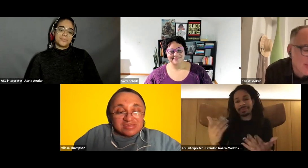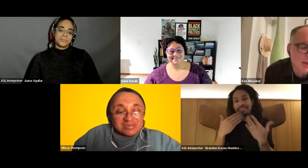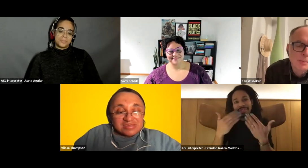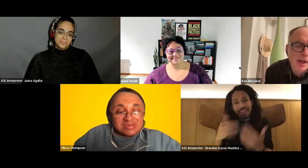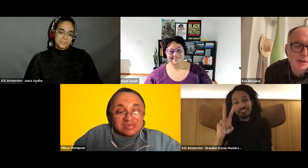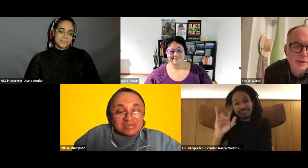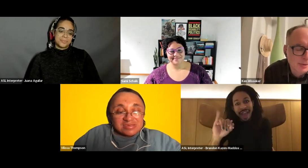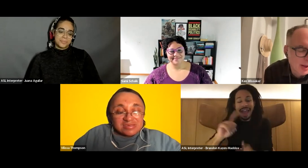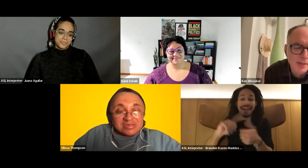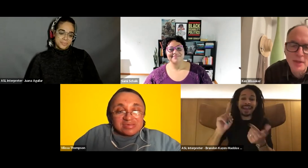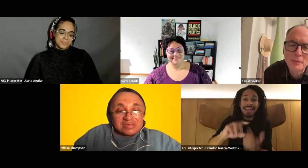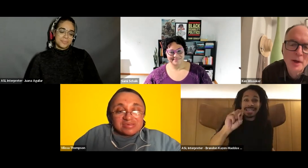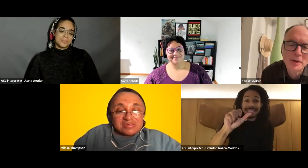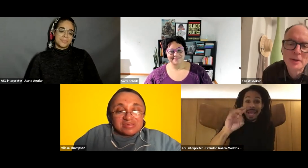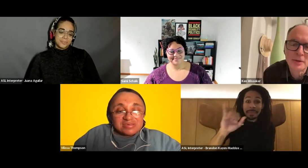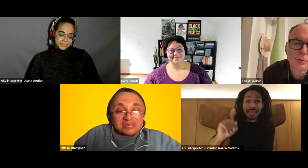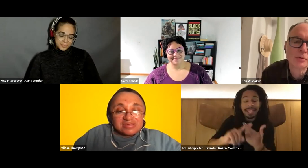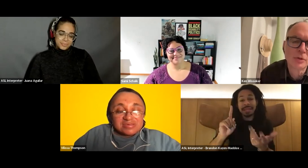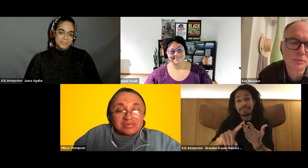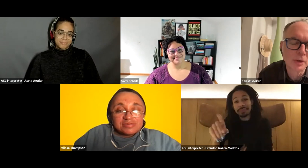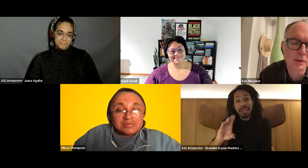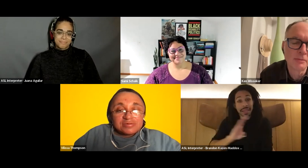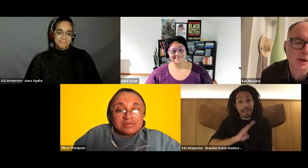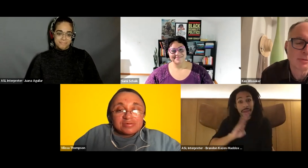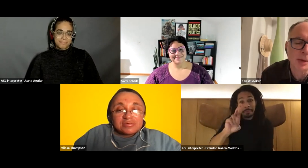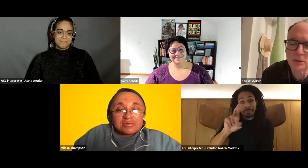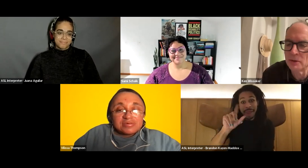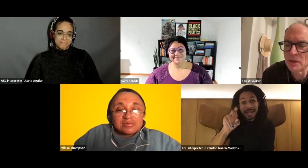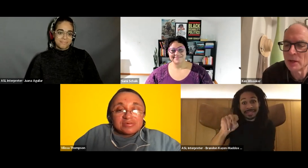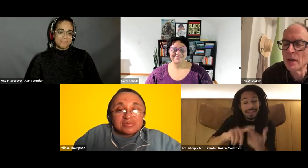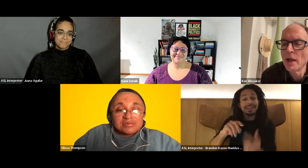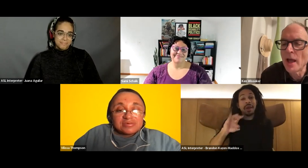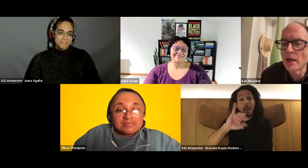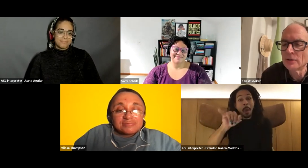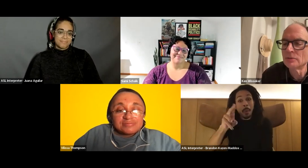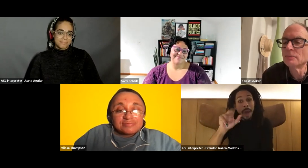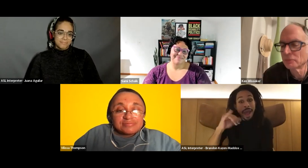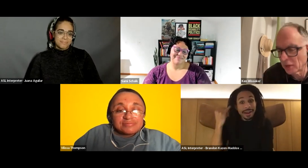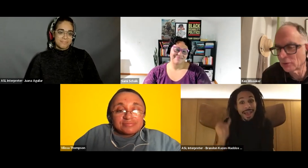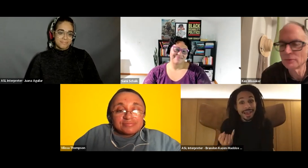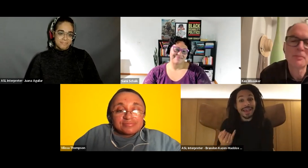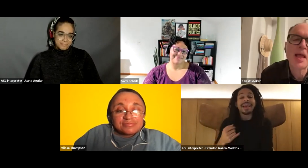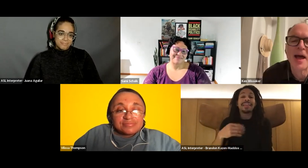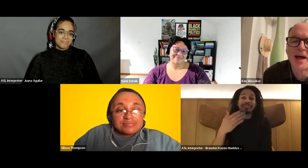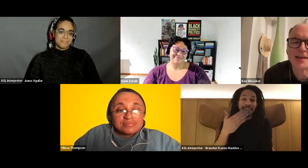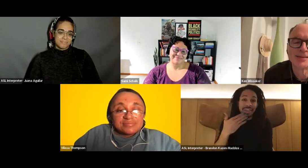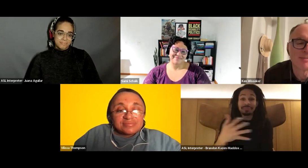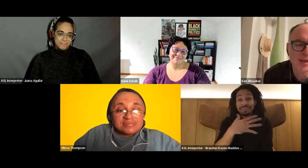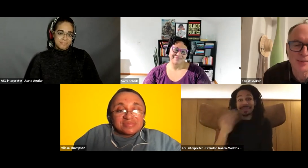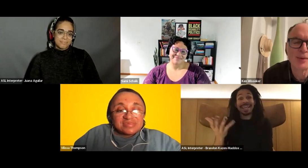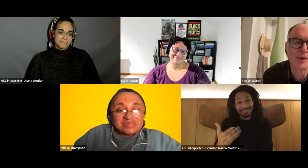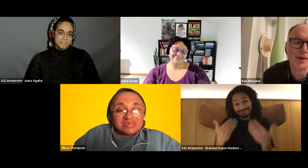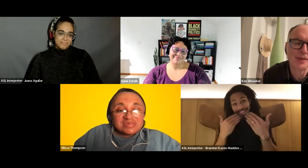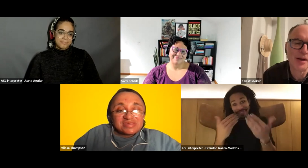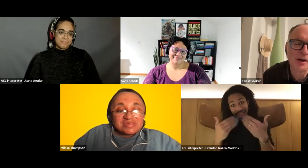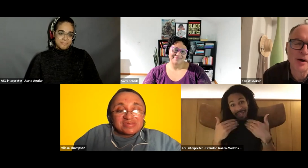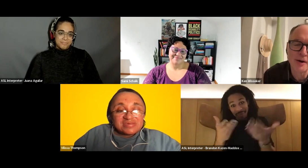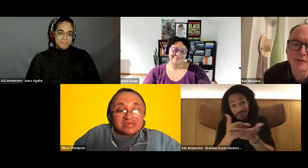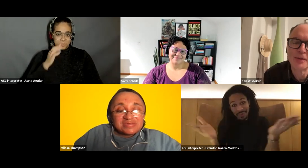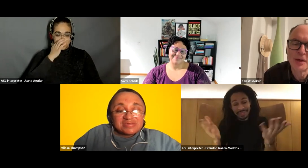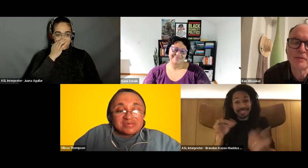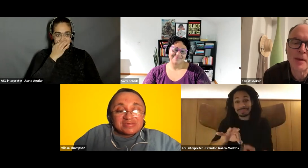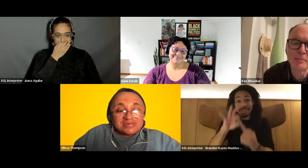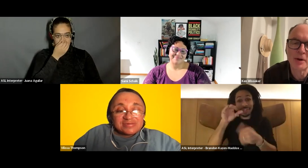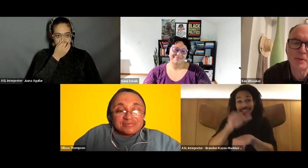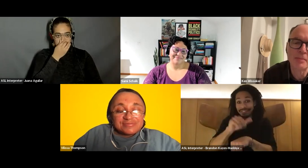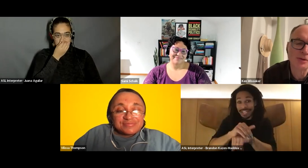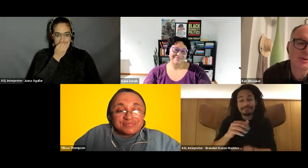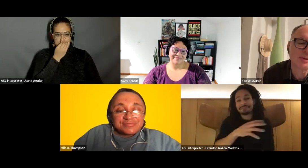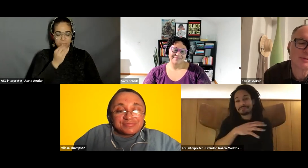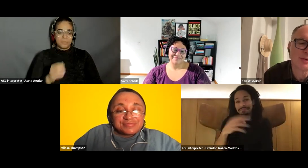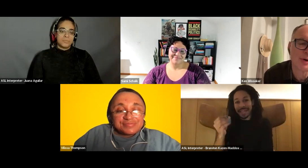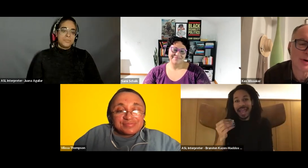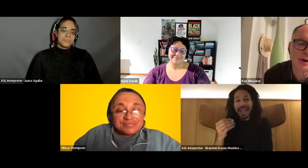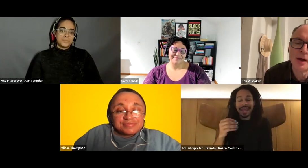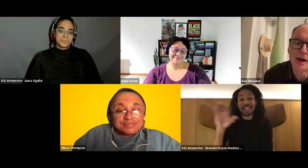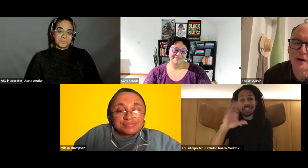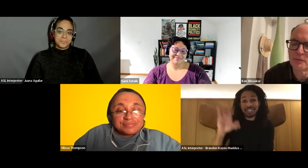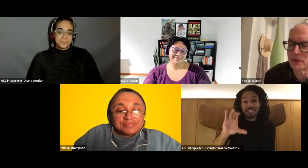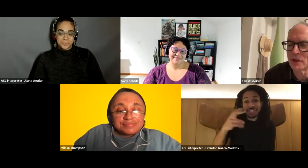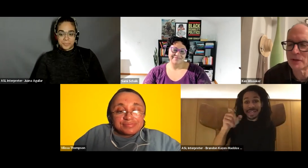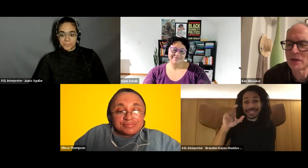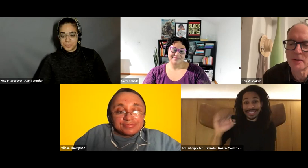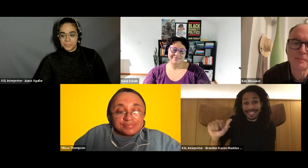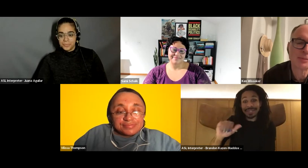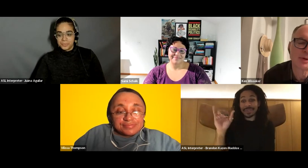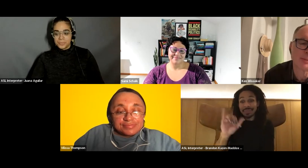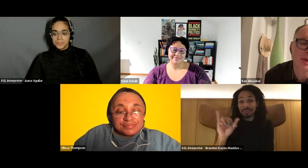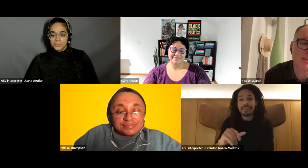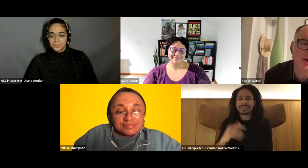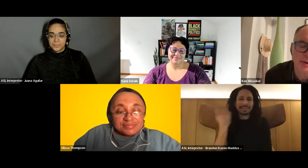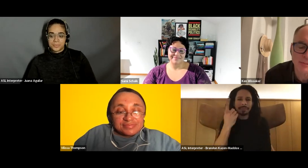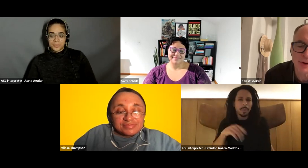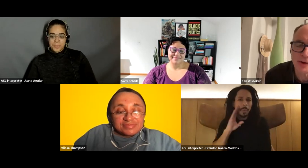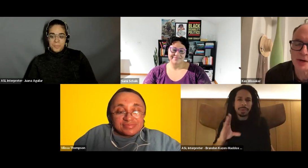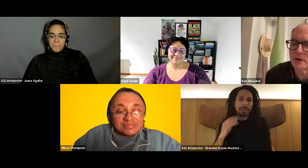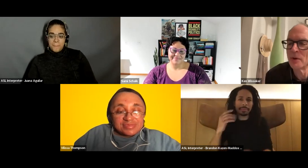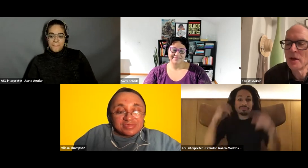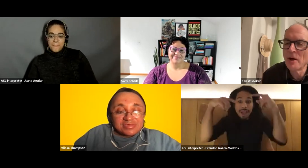Ken Wissoker: Thank you, Brandon, and thank you all. Now this was just really very special evening, and Texas and something we will all remember and be processing for a really long time, so i'm very grateful. I know